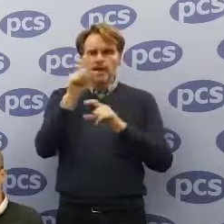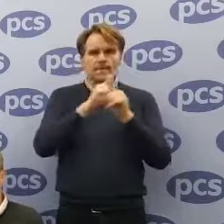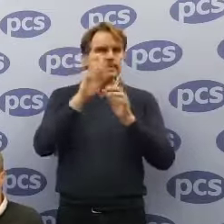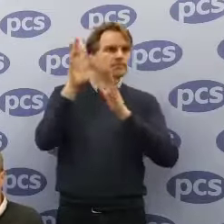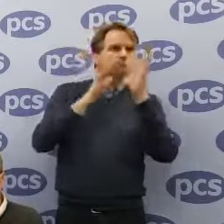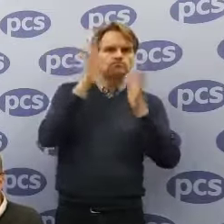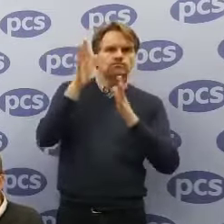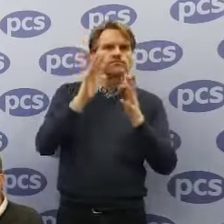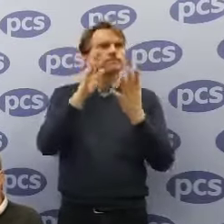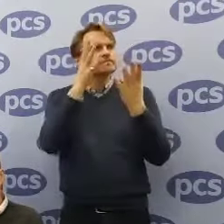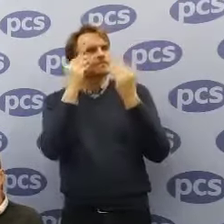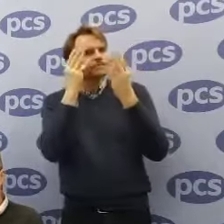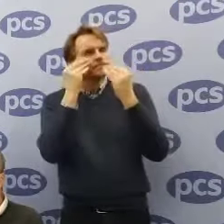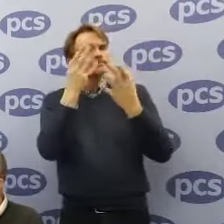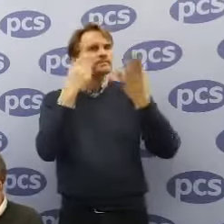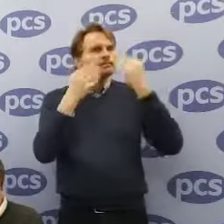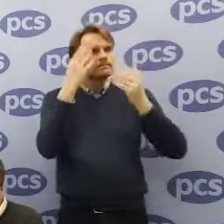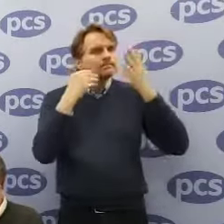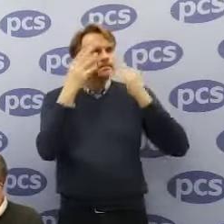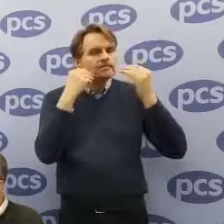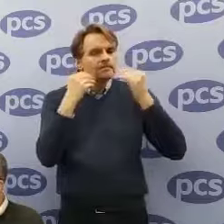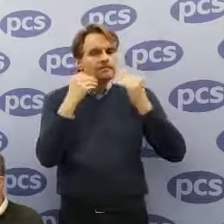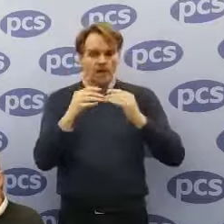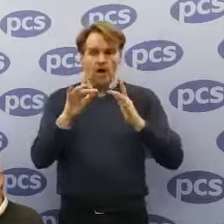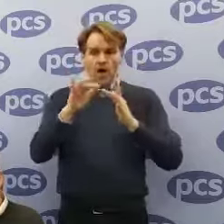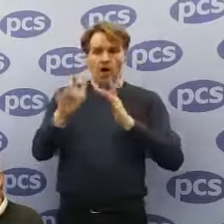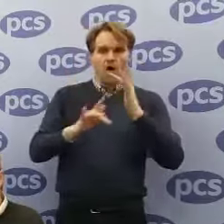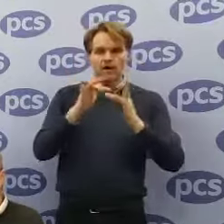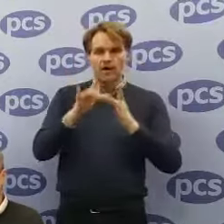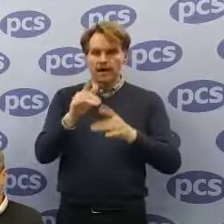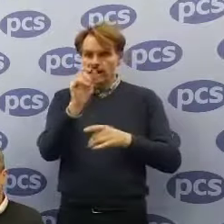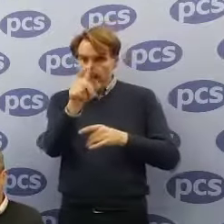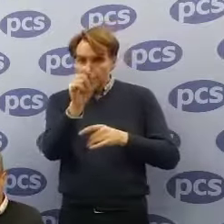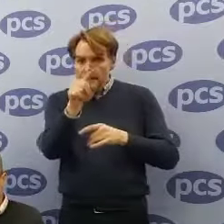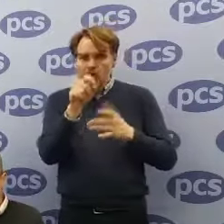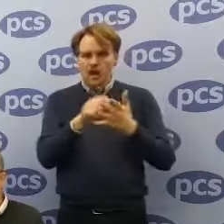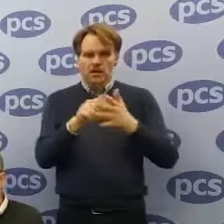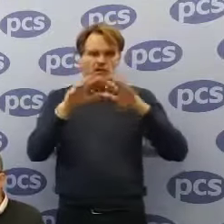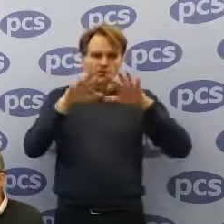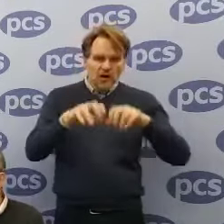fill in your online survey that's gone out by email if you're a rep send back